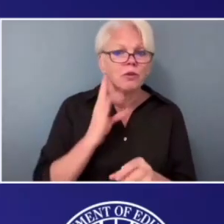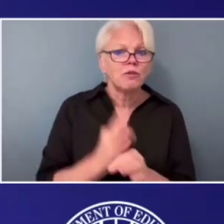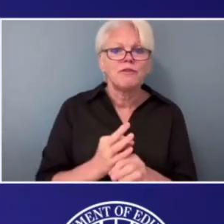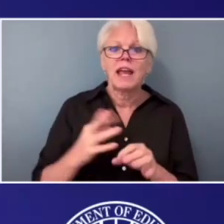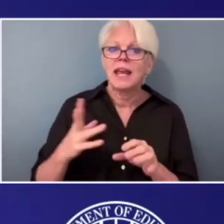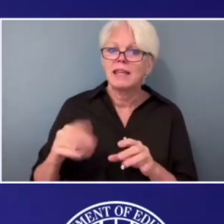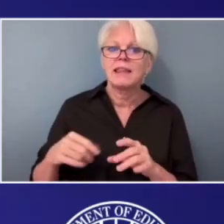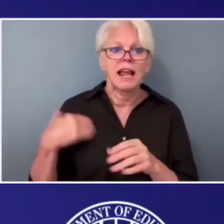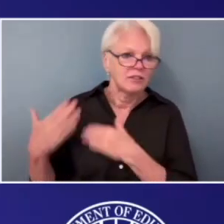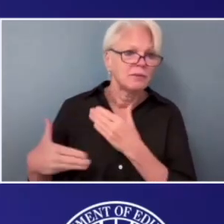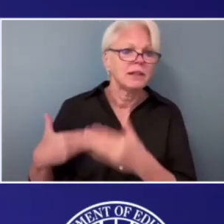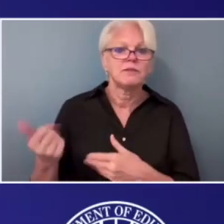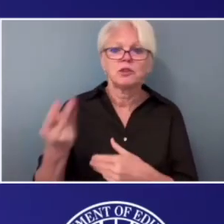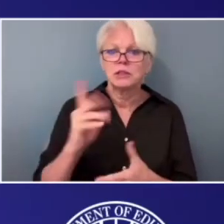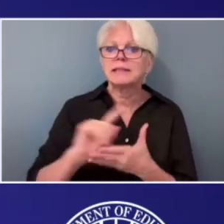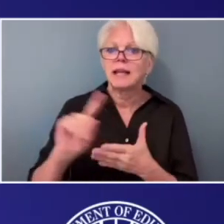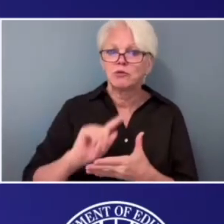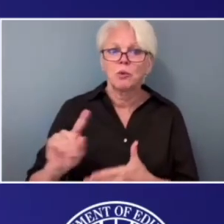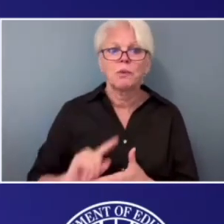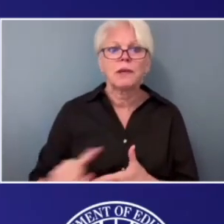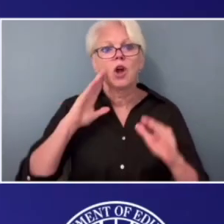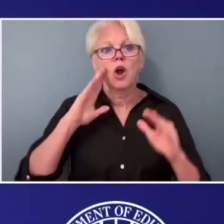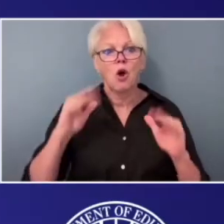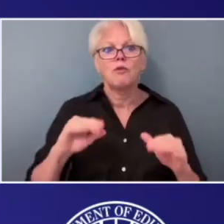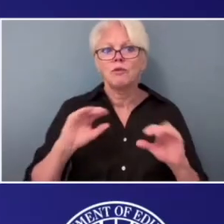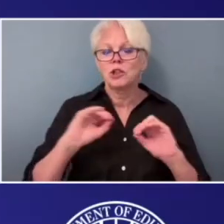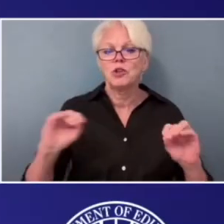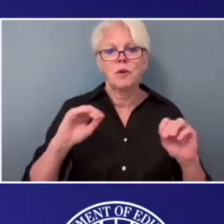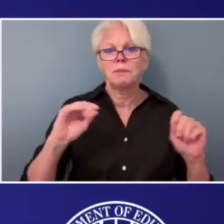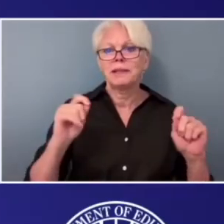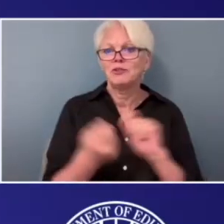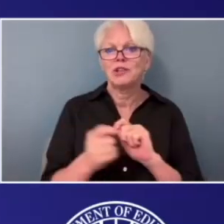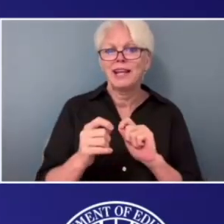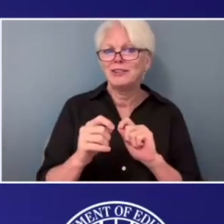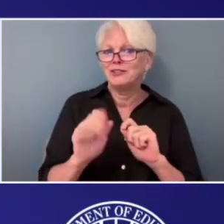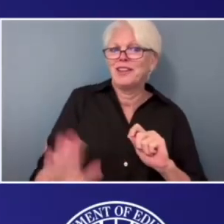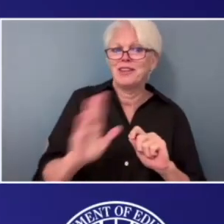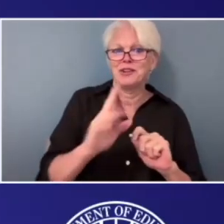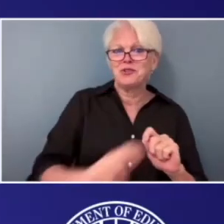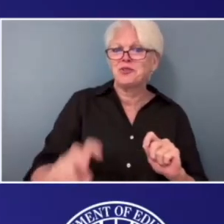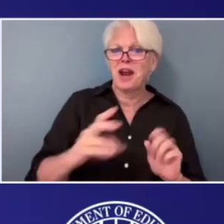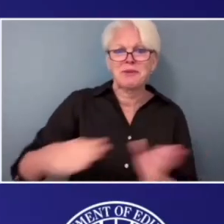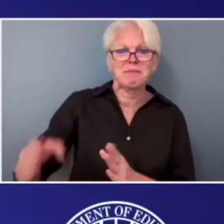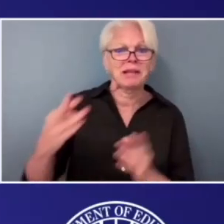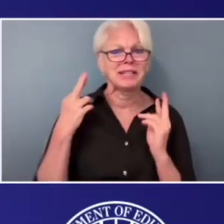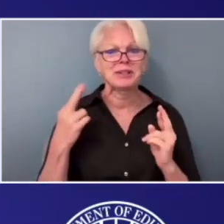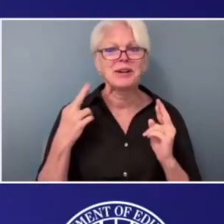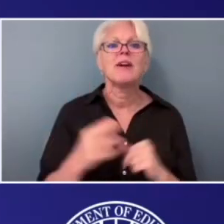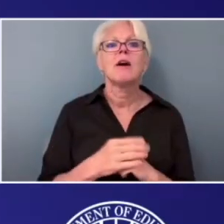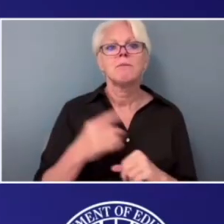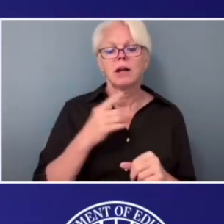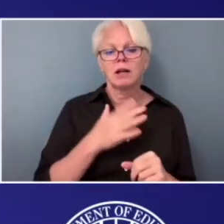weeks, hopefully nobody made changes to their travel plans. But appreciate you staying on there.